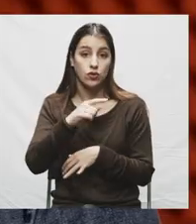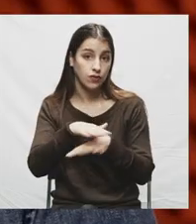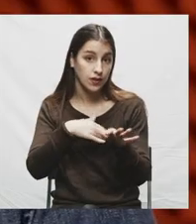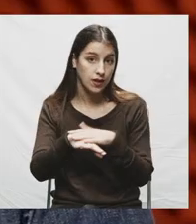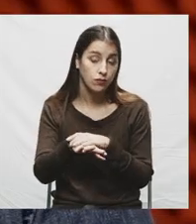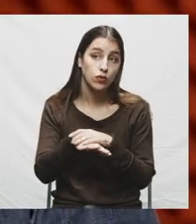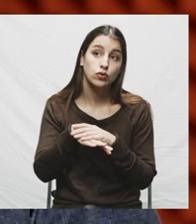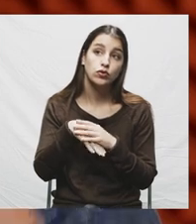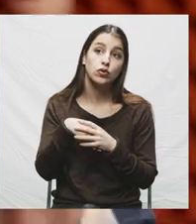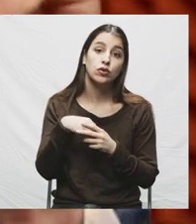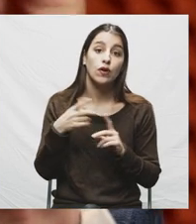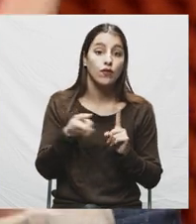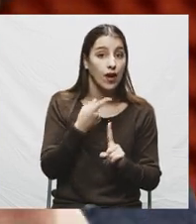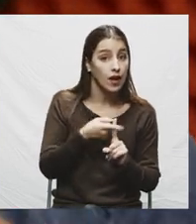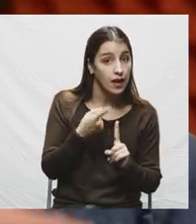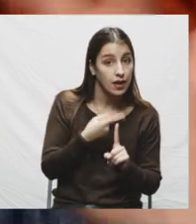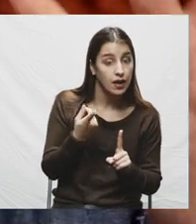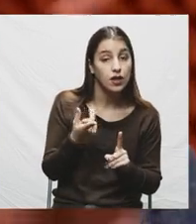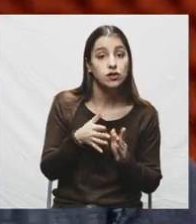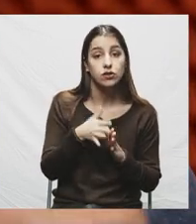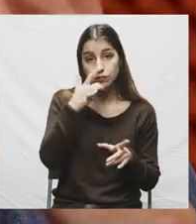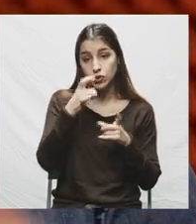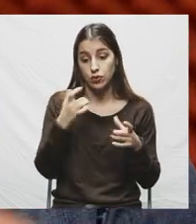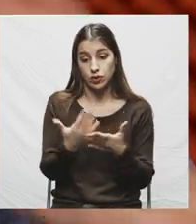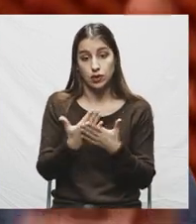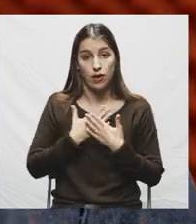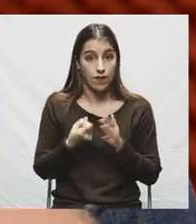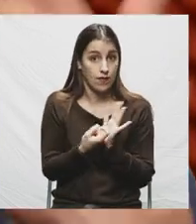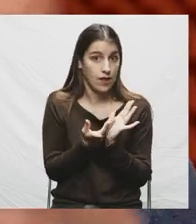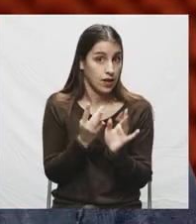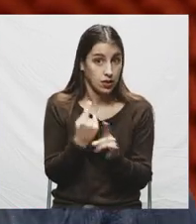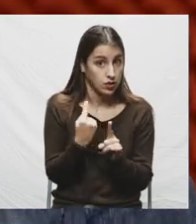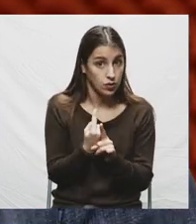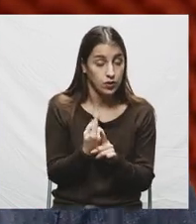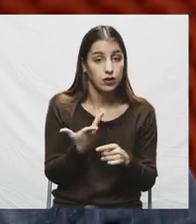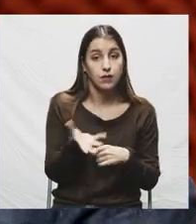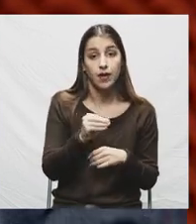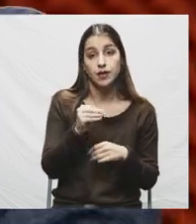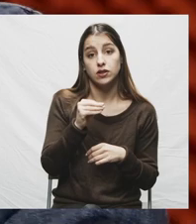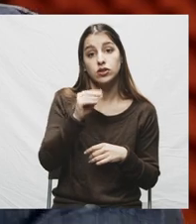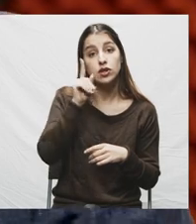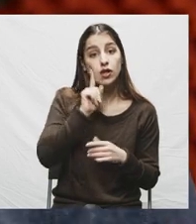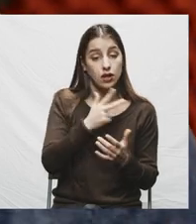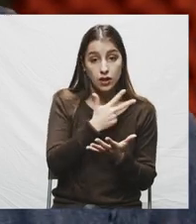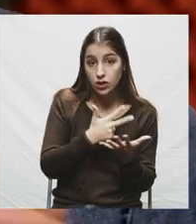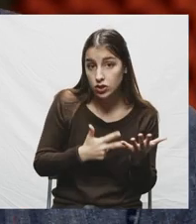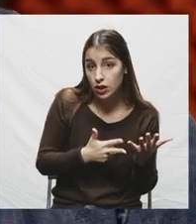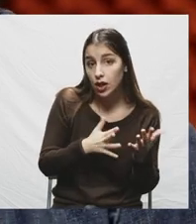We did… fairs, with... people would bring several things. They were like artistic fairs.